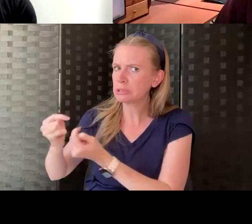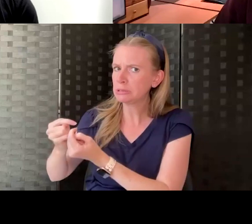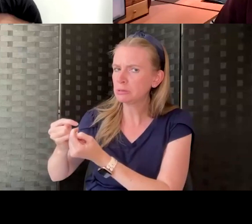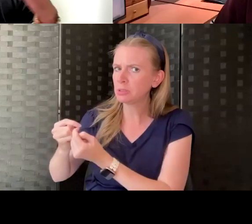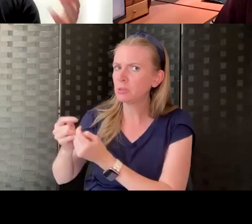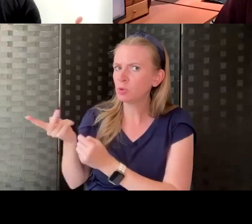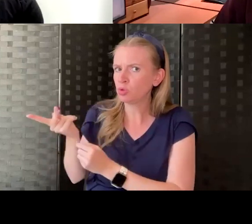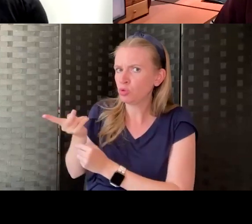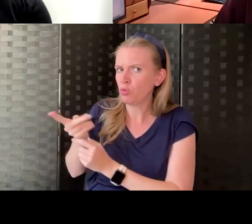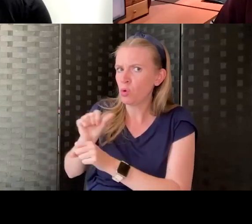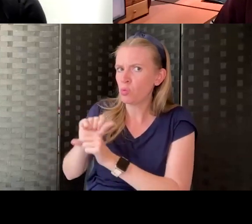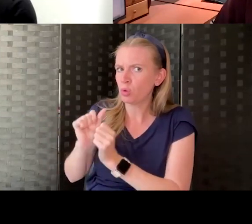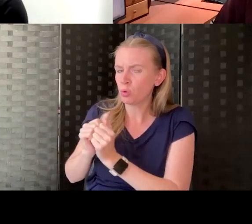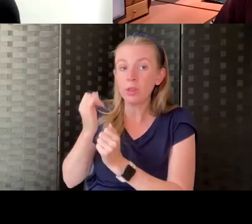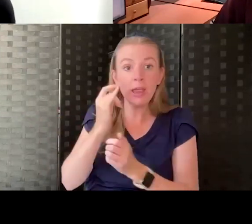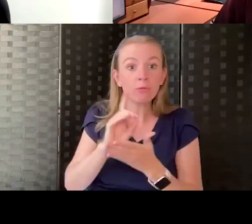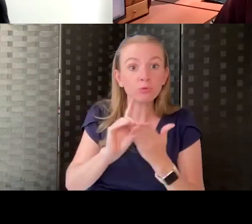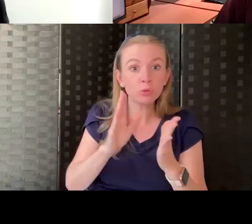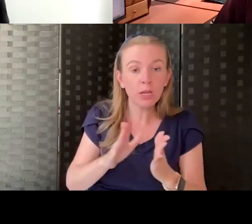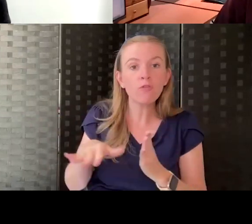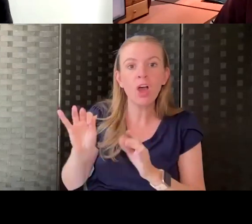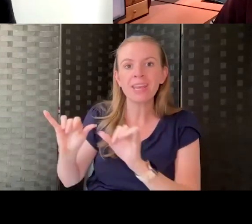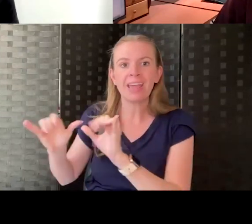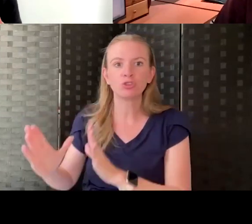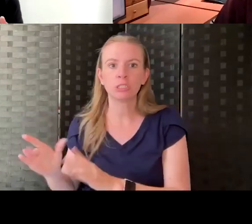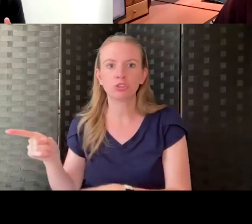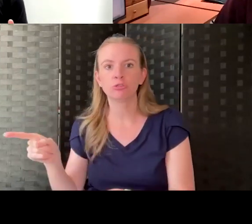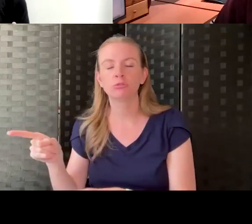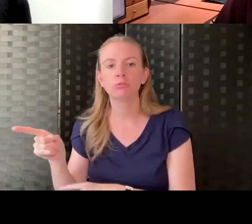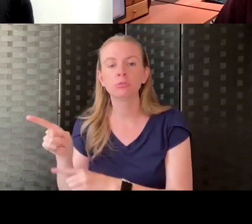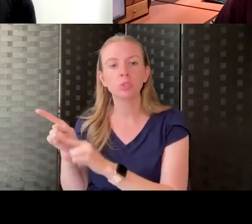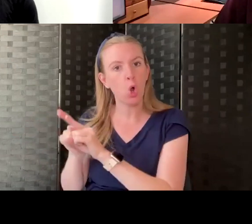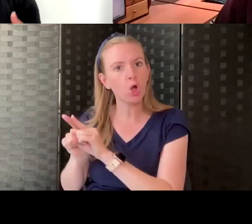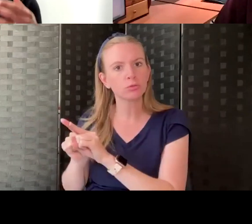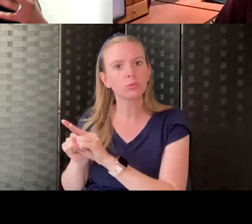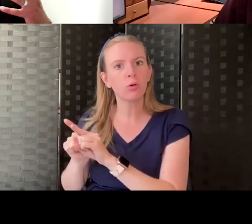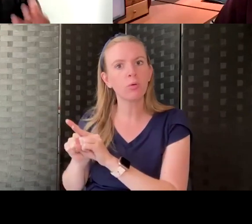with. If you are designer, find an engineer that is also on your side that also is in